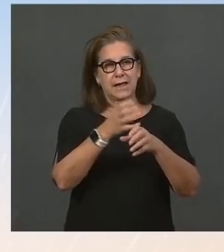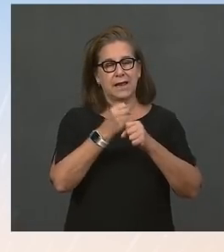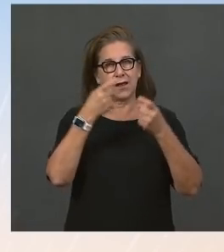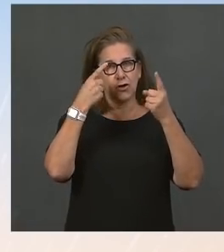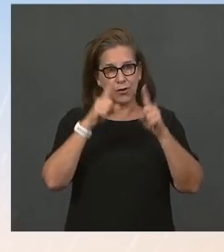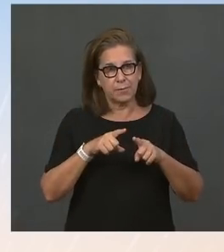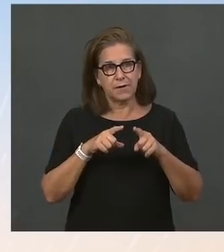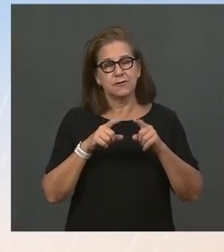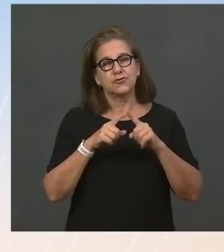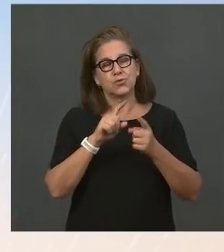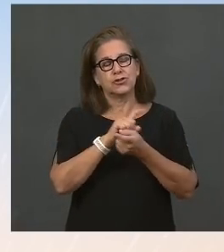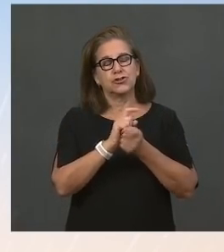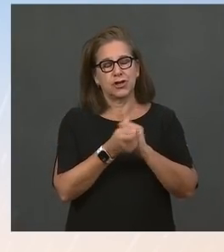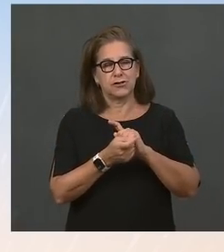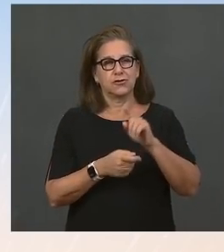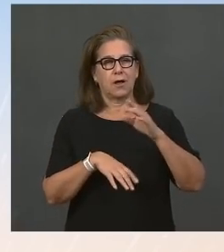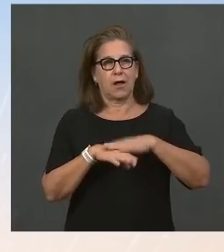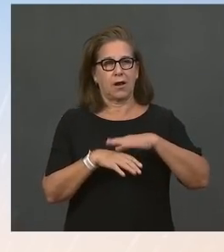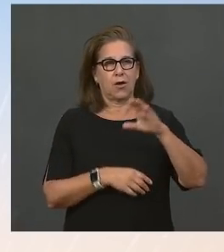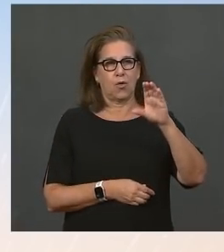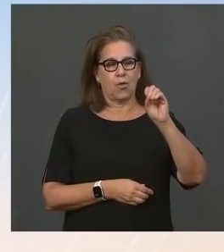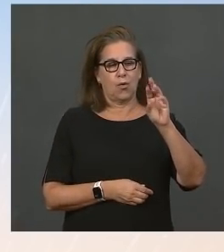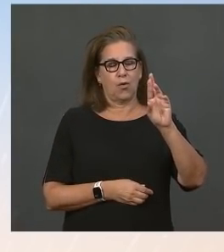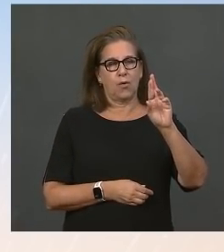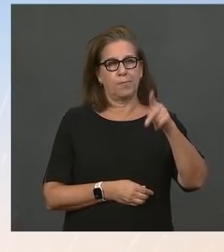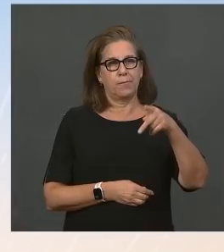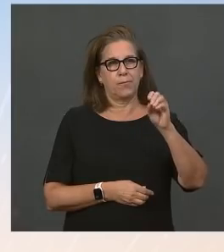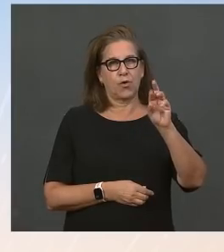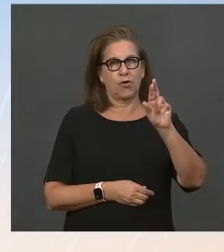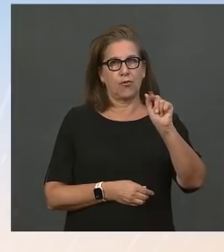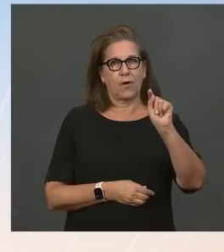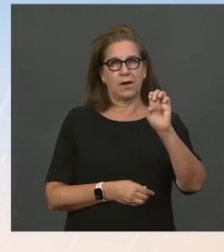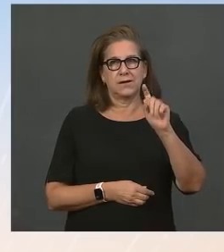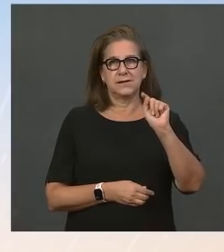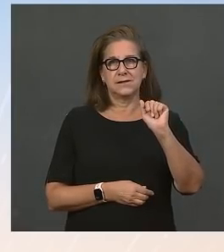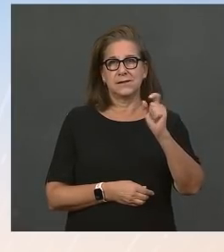So let me give you a sense of a couple of those. So, some of the biggest corporations in America